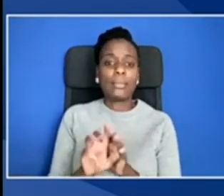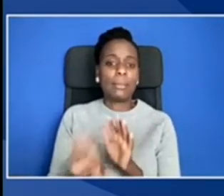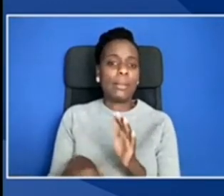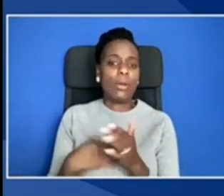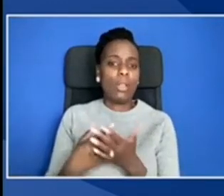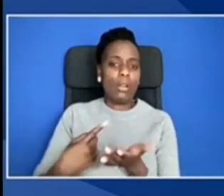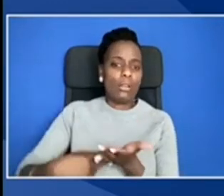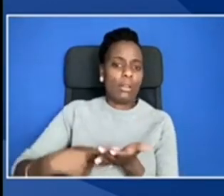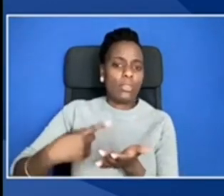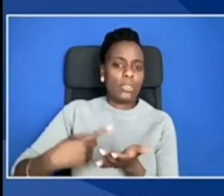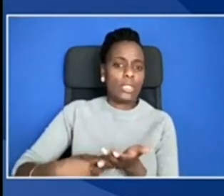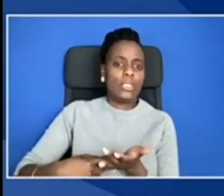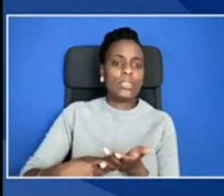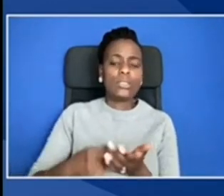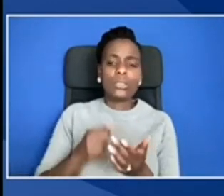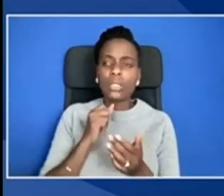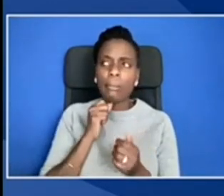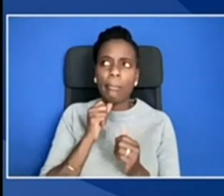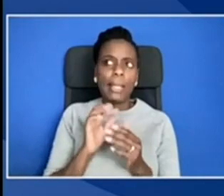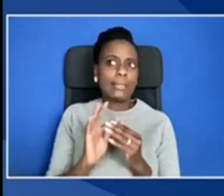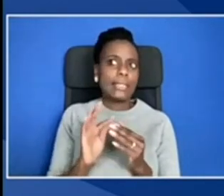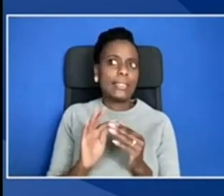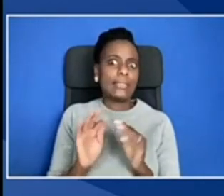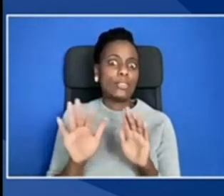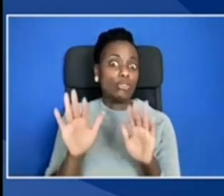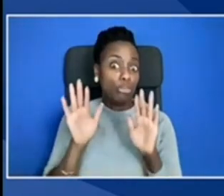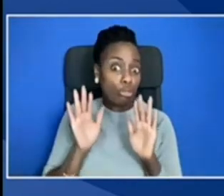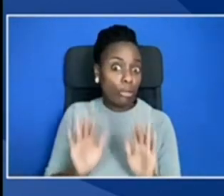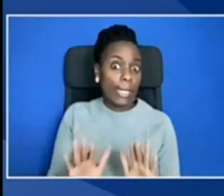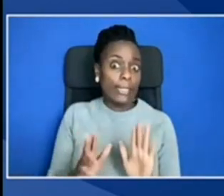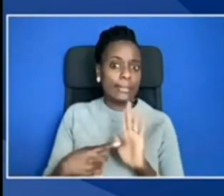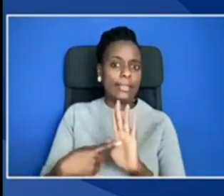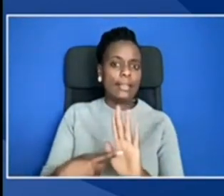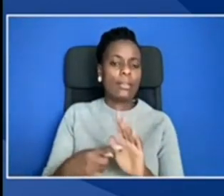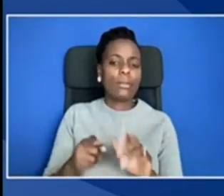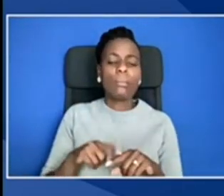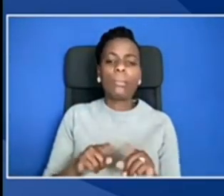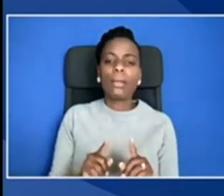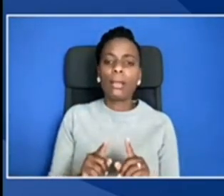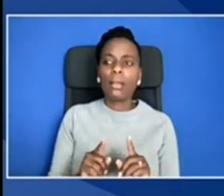I'm not saying that it is the greatest indicator here, but it is important also